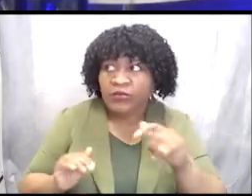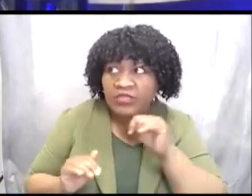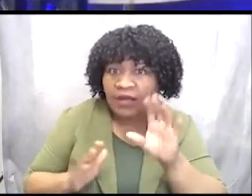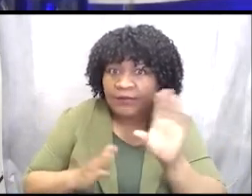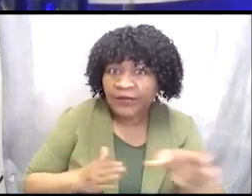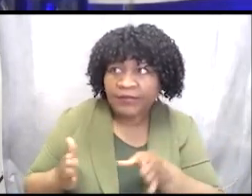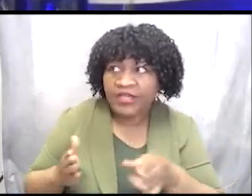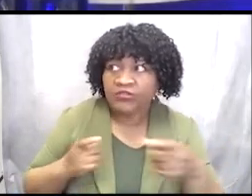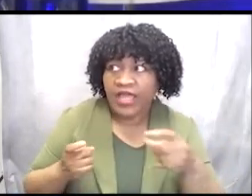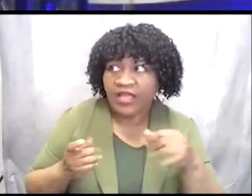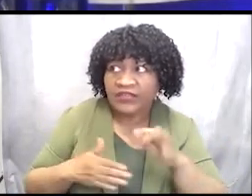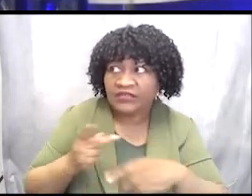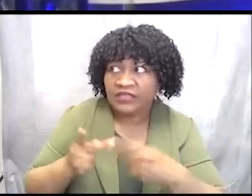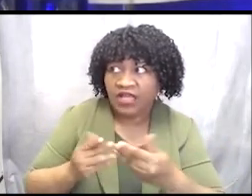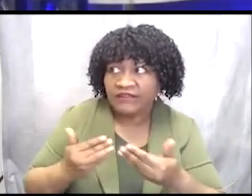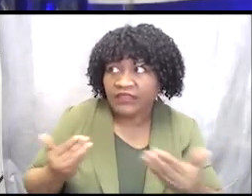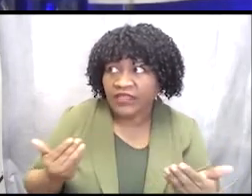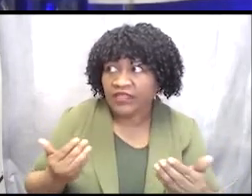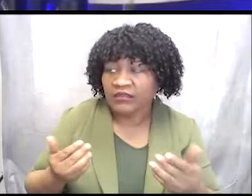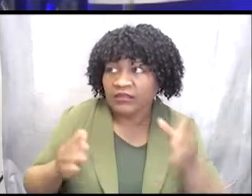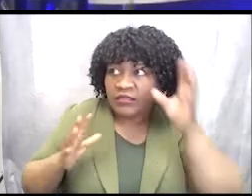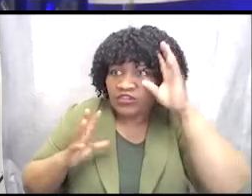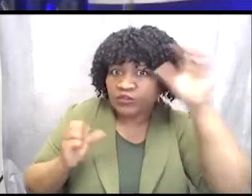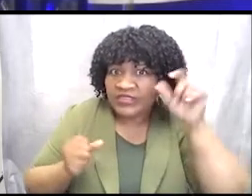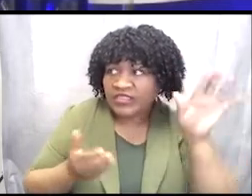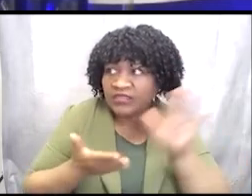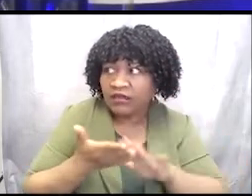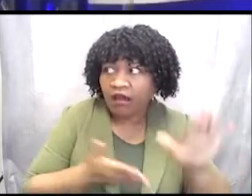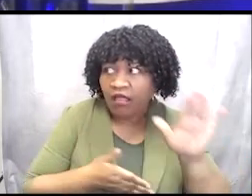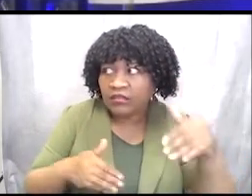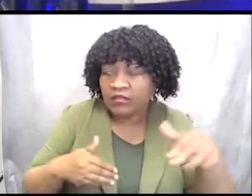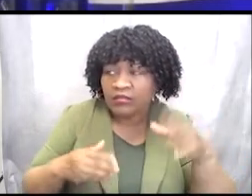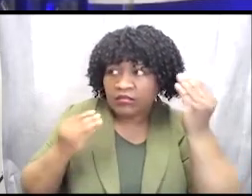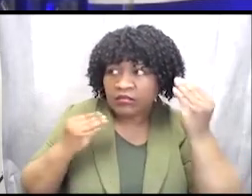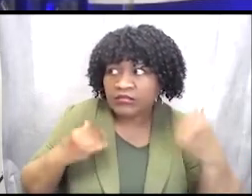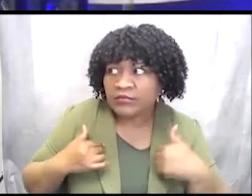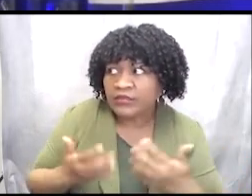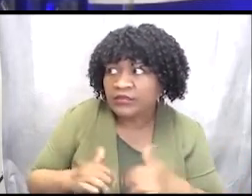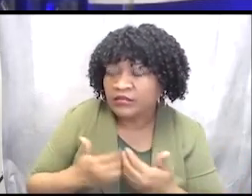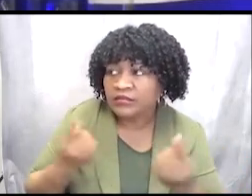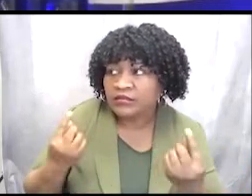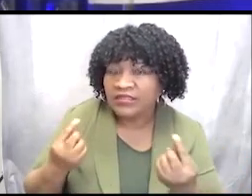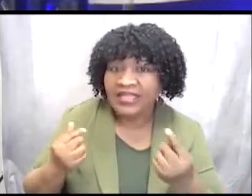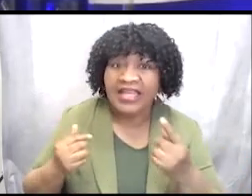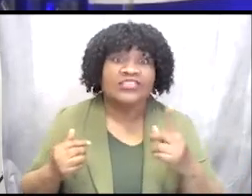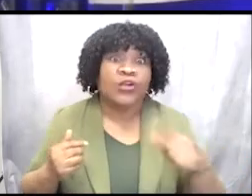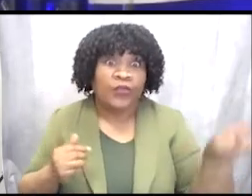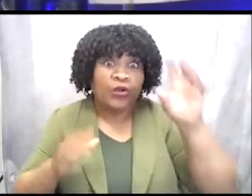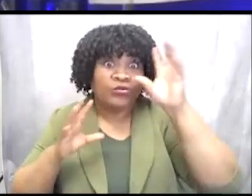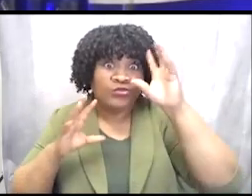to deal with this, right? And so it occurs that they need a safe place